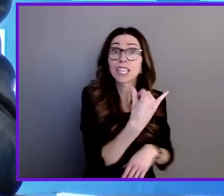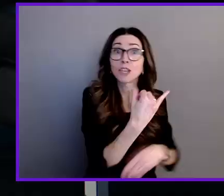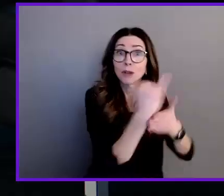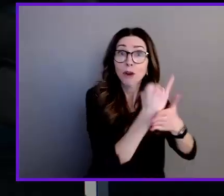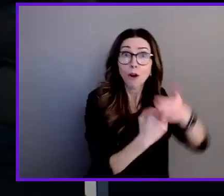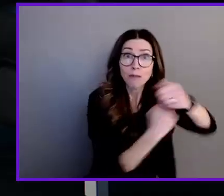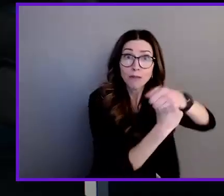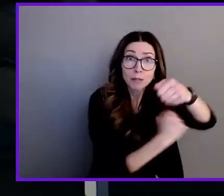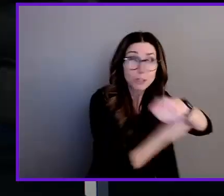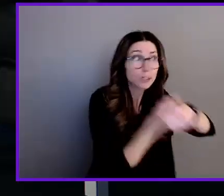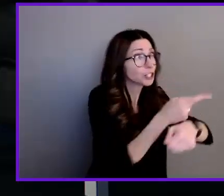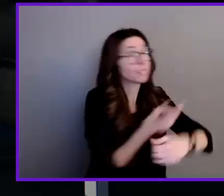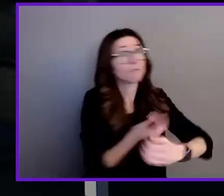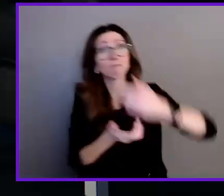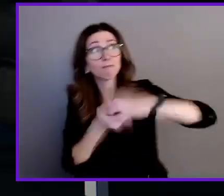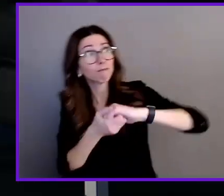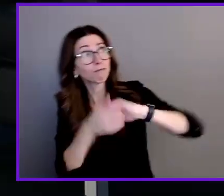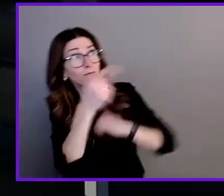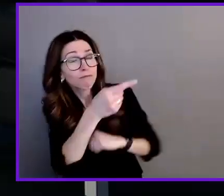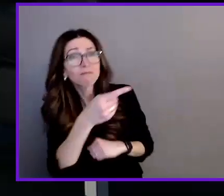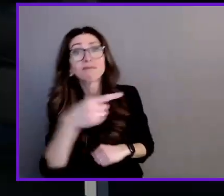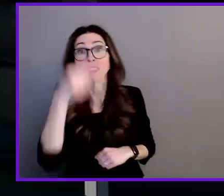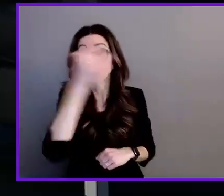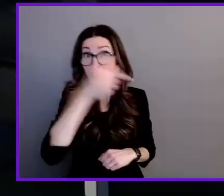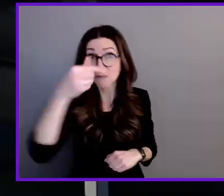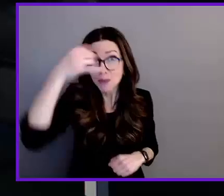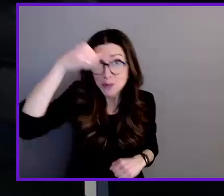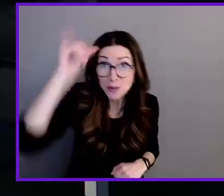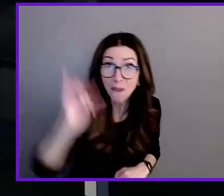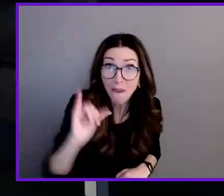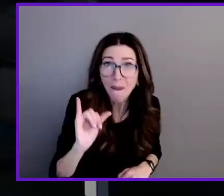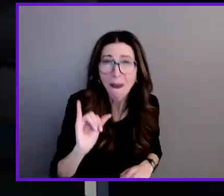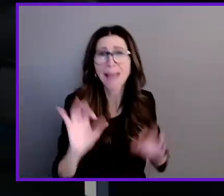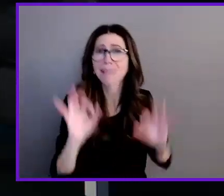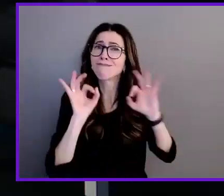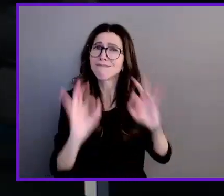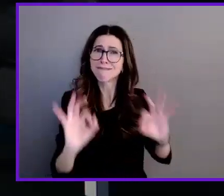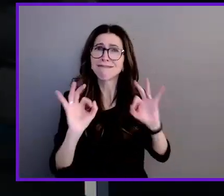There’s another one coming up. Carolyn, I’m nervous about what I’m allowed to say